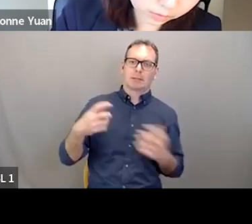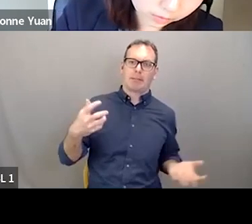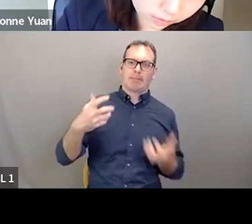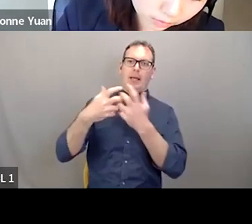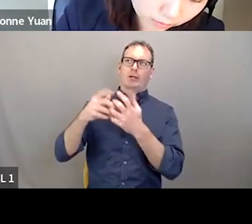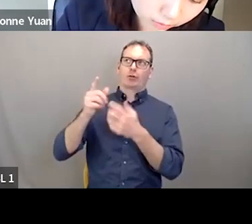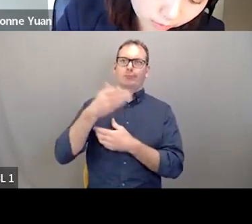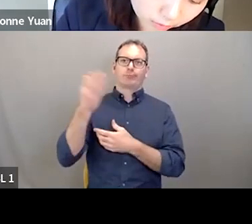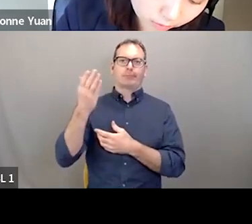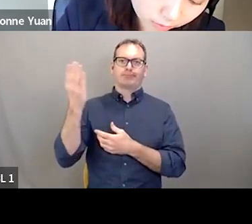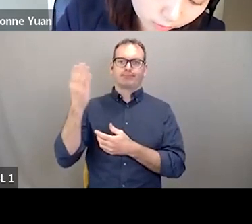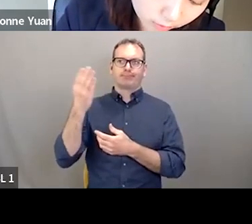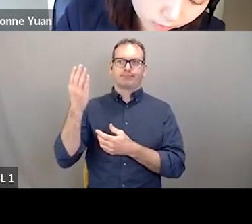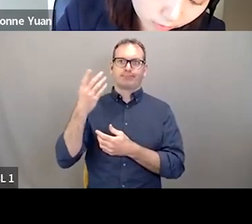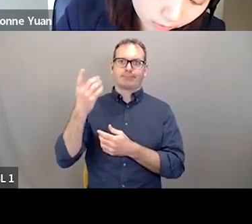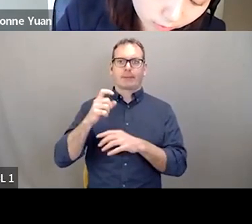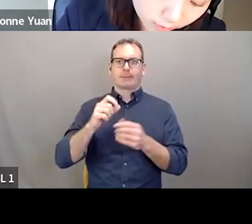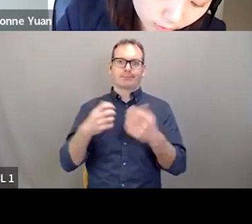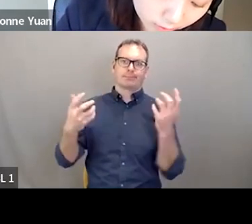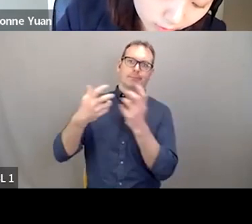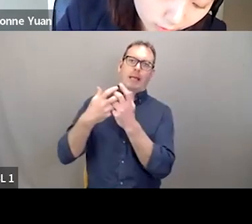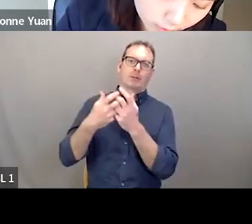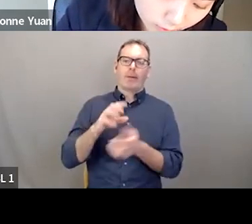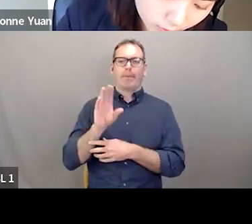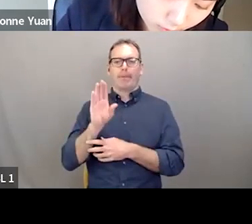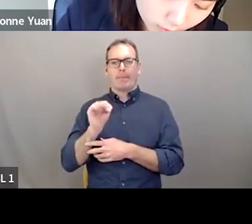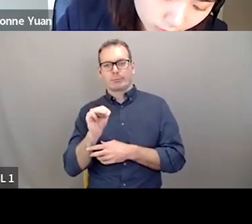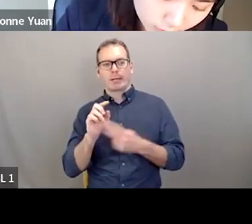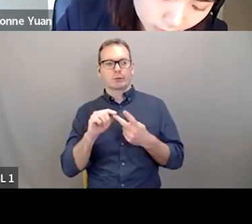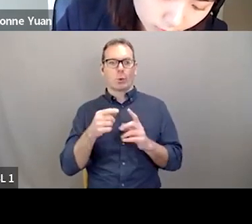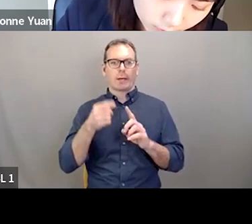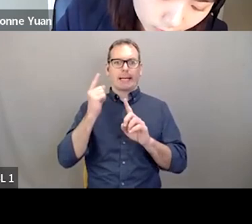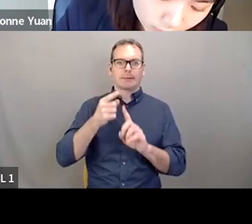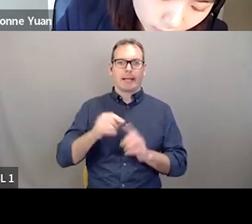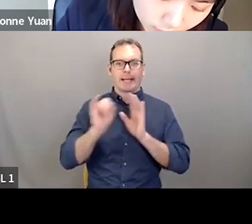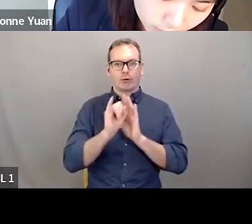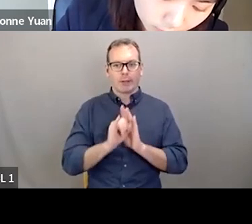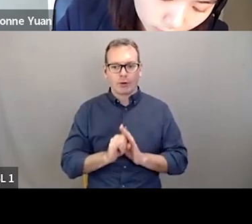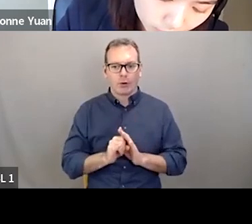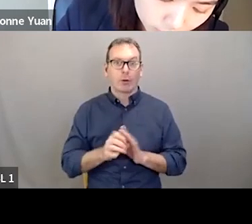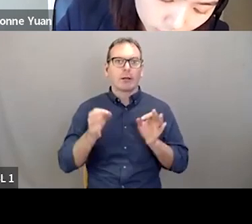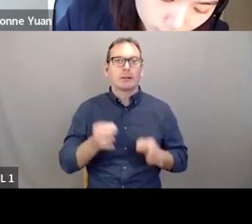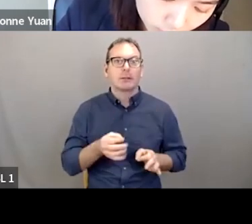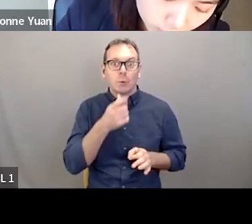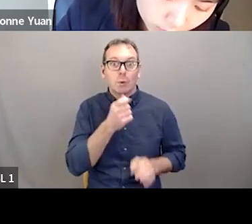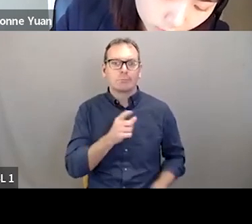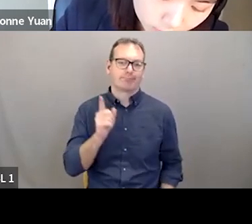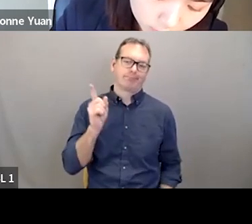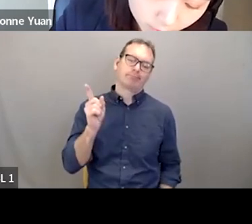other benchmarks or indicators as defined by the funder in some way so it's important to I think